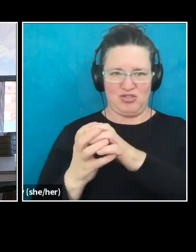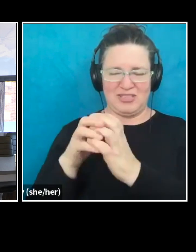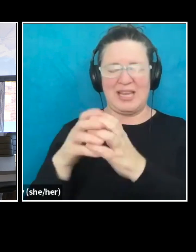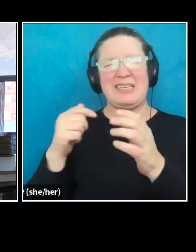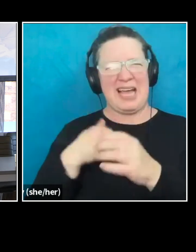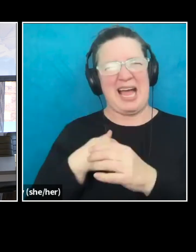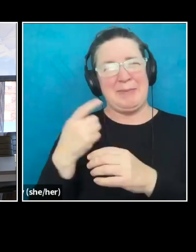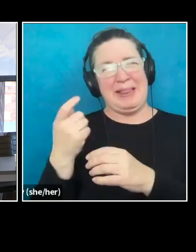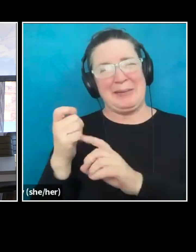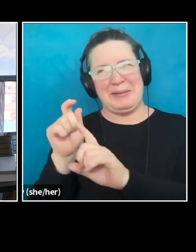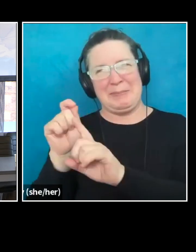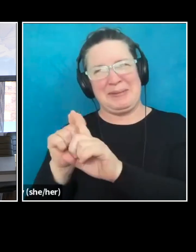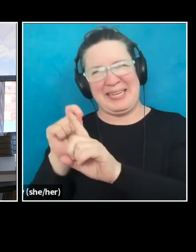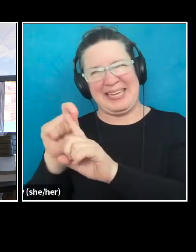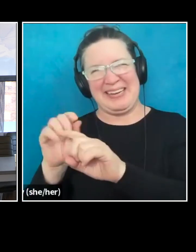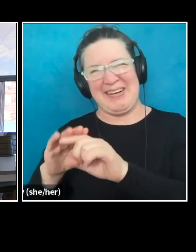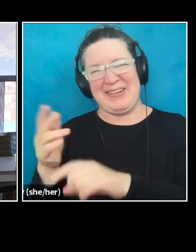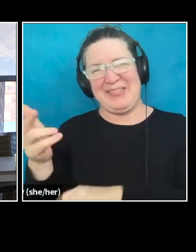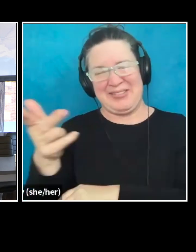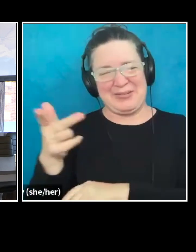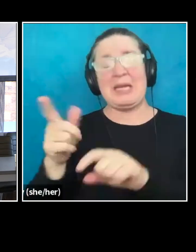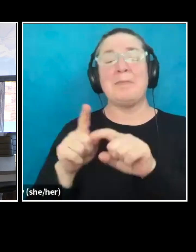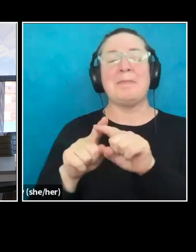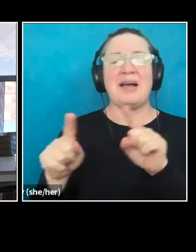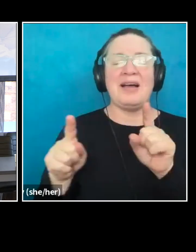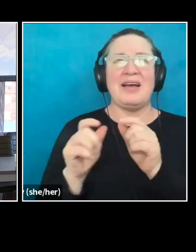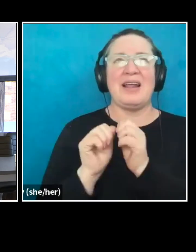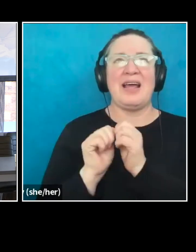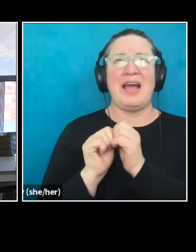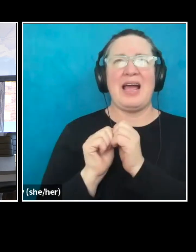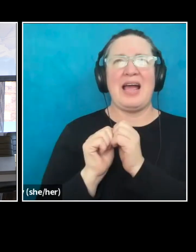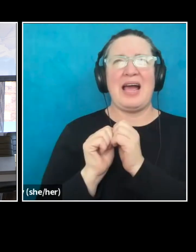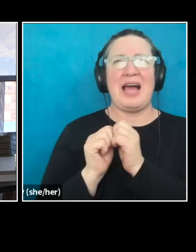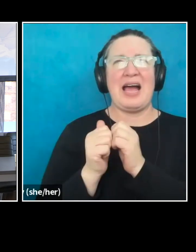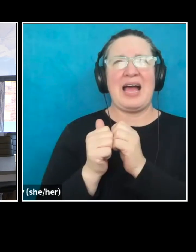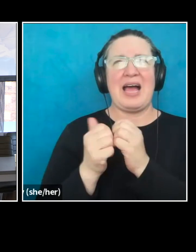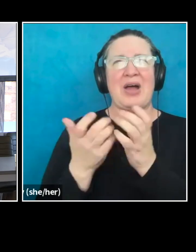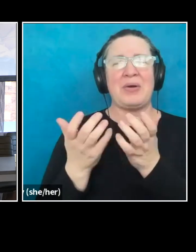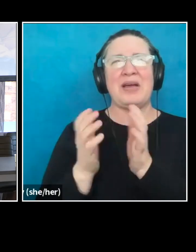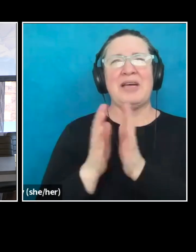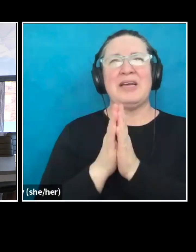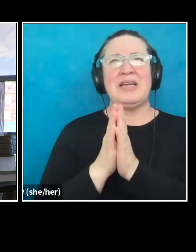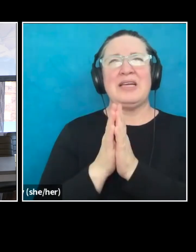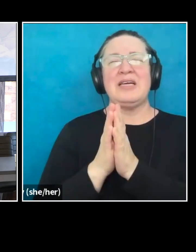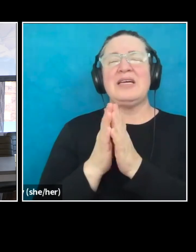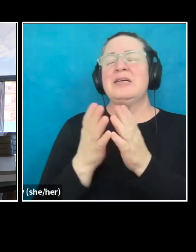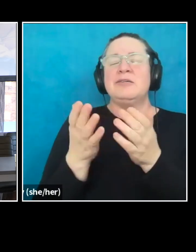but like what would it take to get us to a state where no matter where you can afford to live,